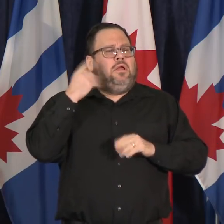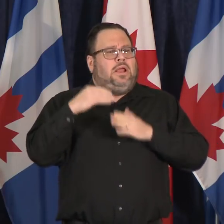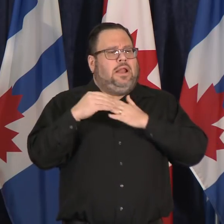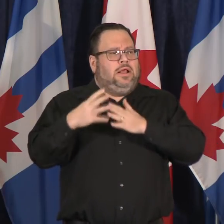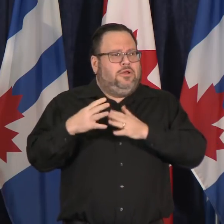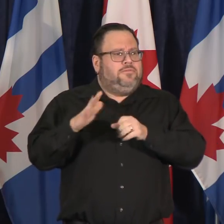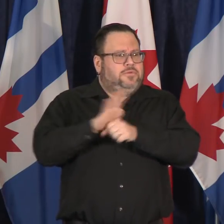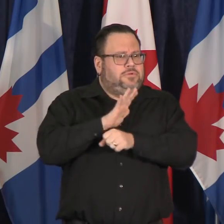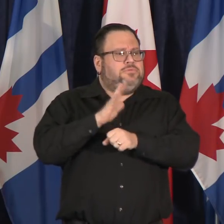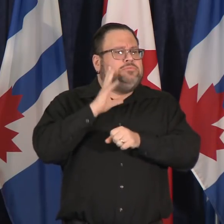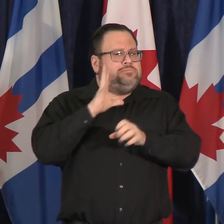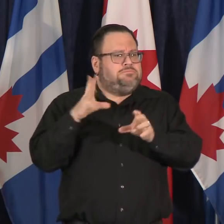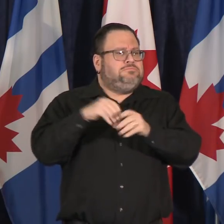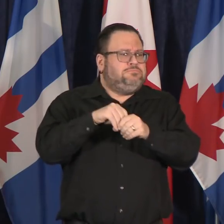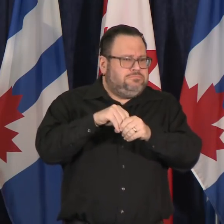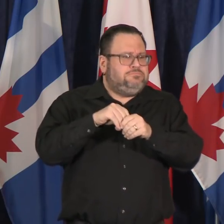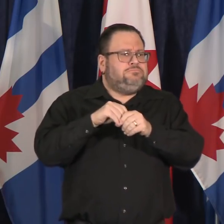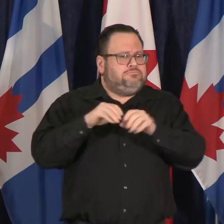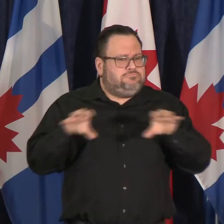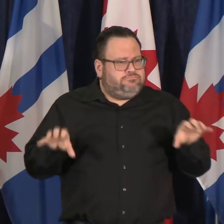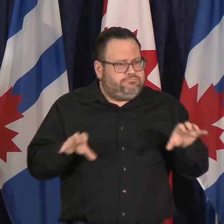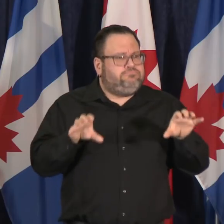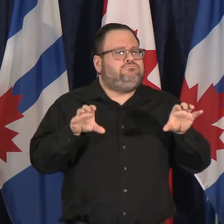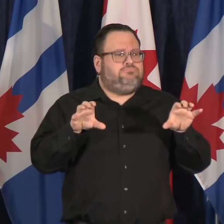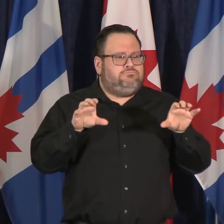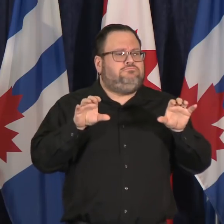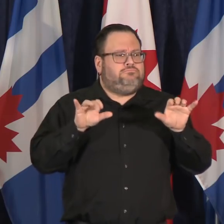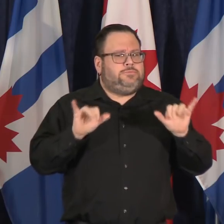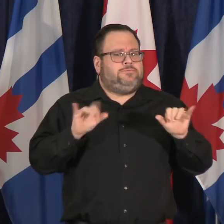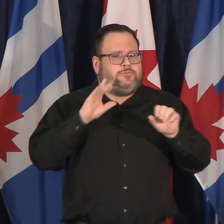specific questions that we are unable to answer at this forum today we will